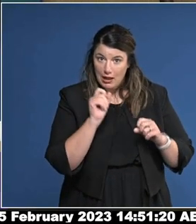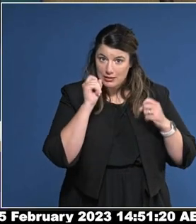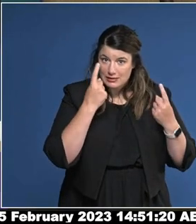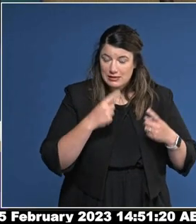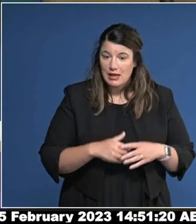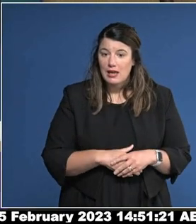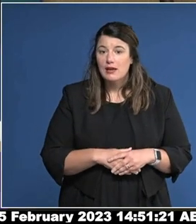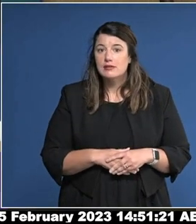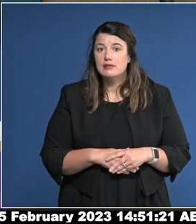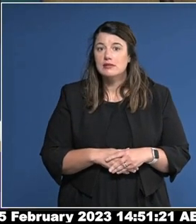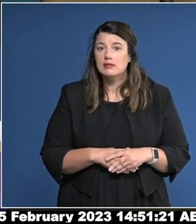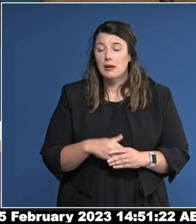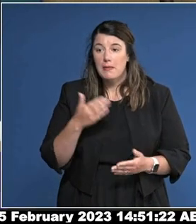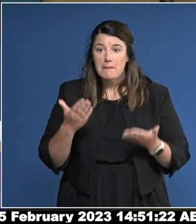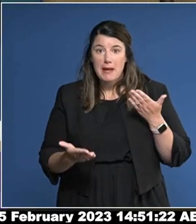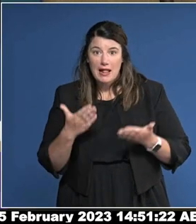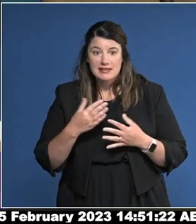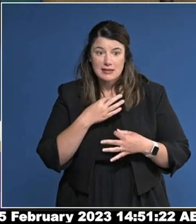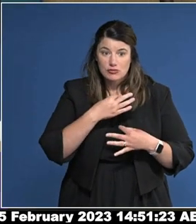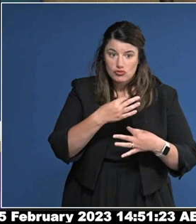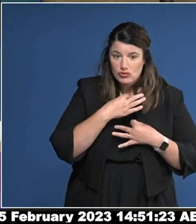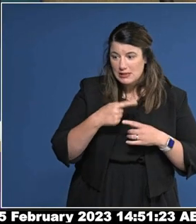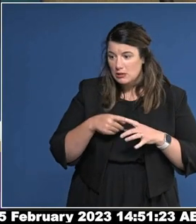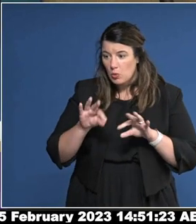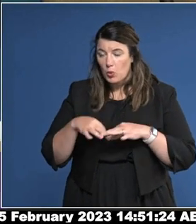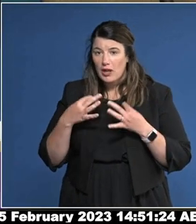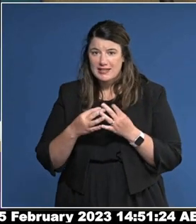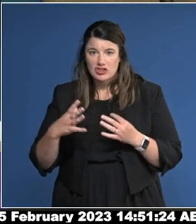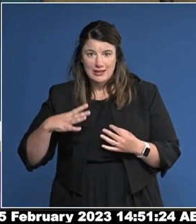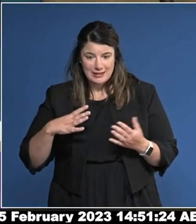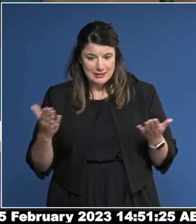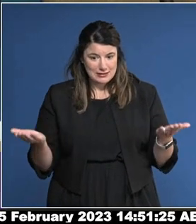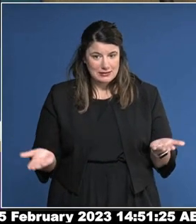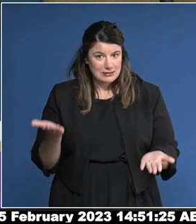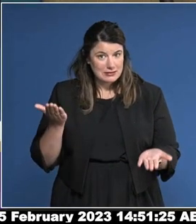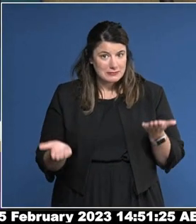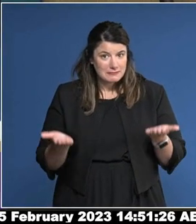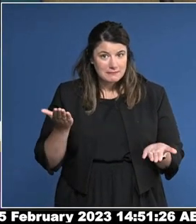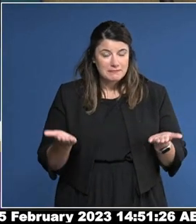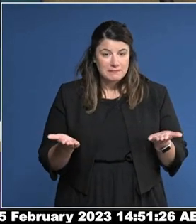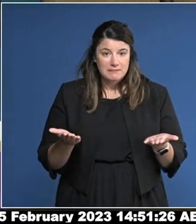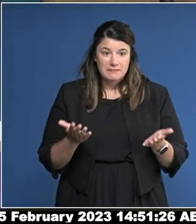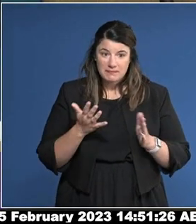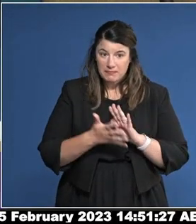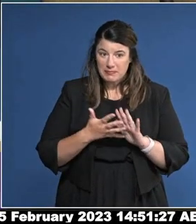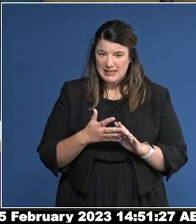responsibilities of the service provider do no more than indicate there's a problem. They don't provide an answer.